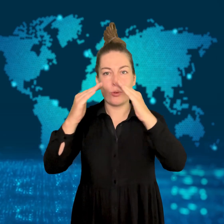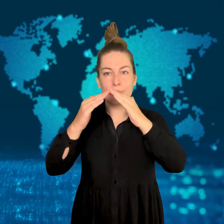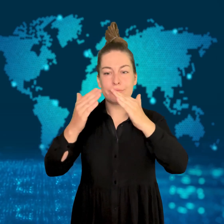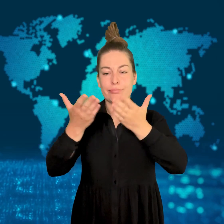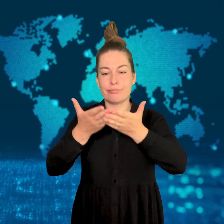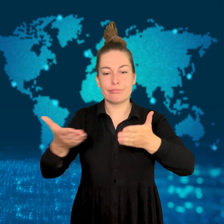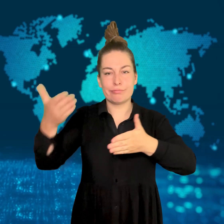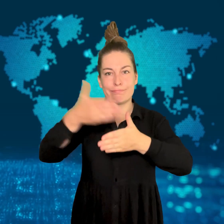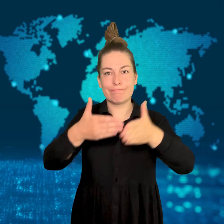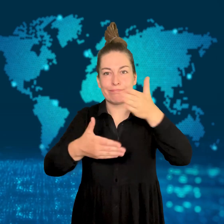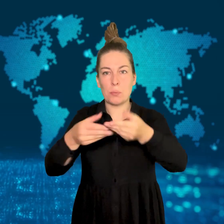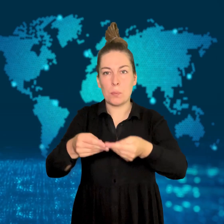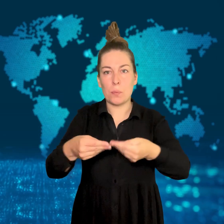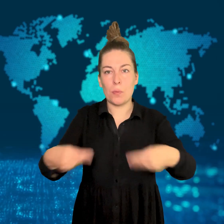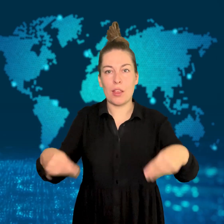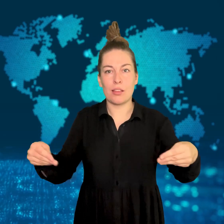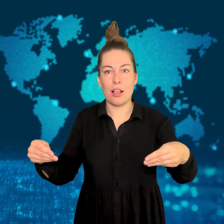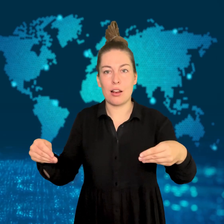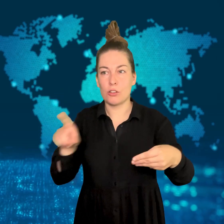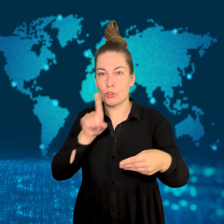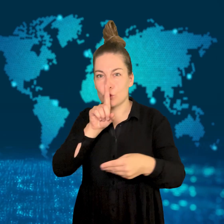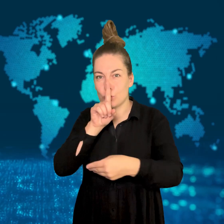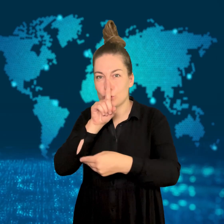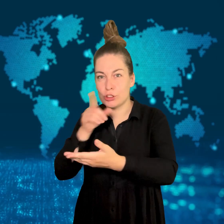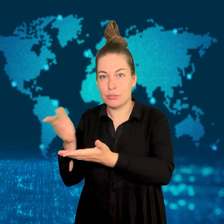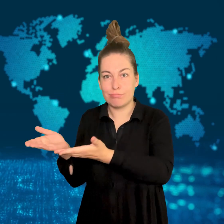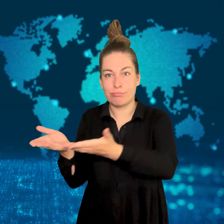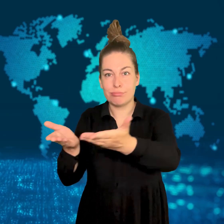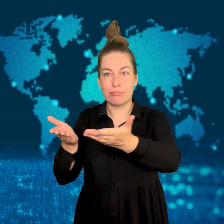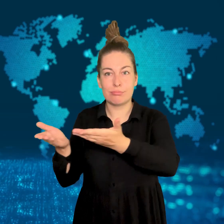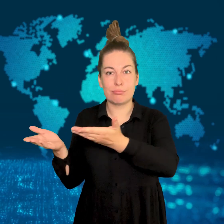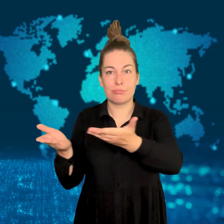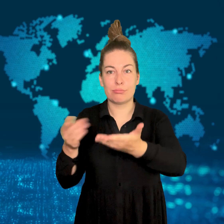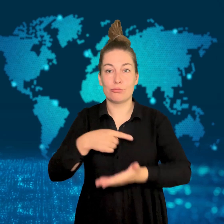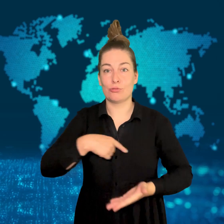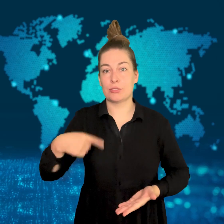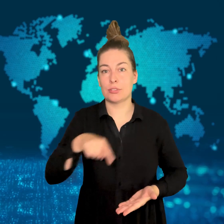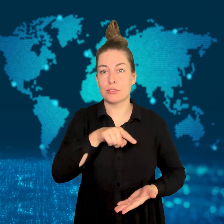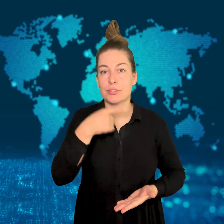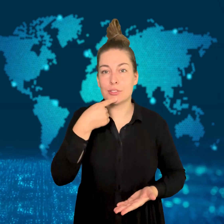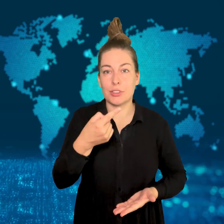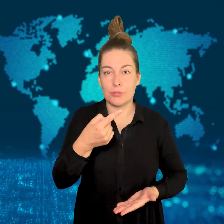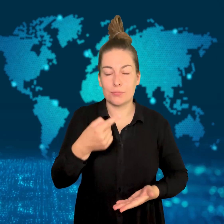saying the ships were carrying illegal building materials.